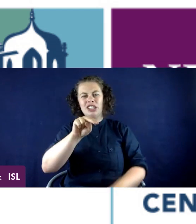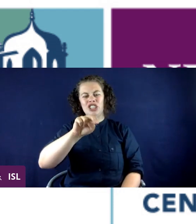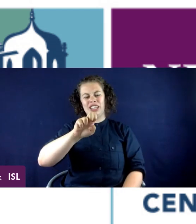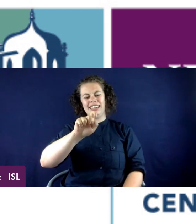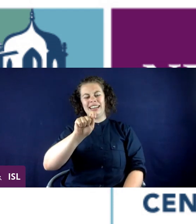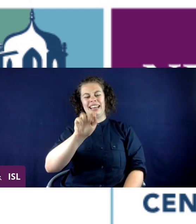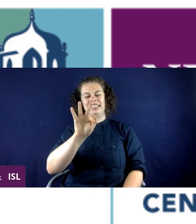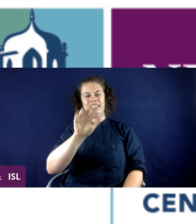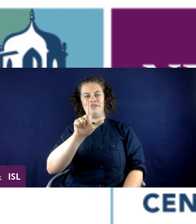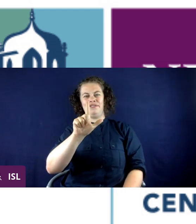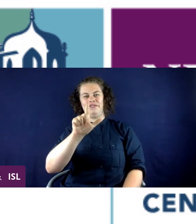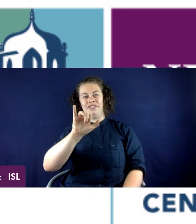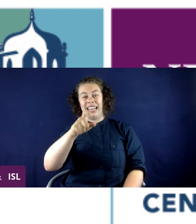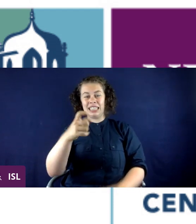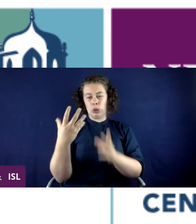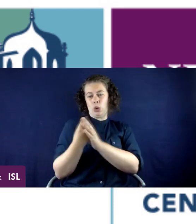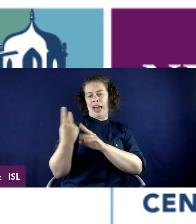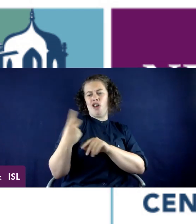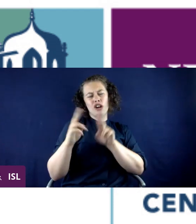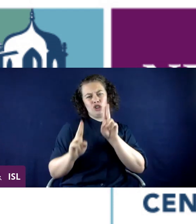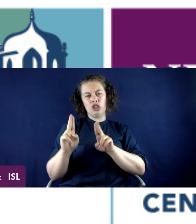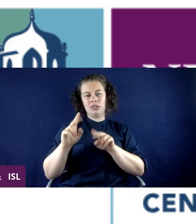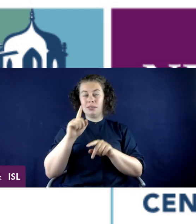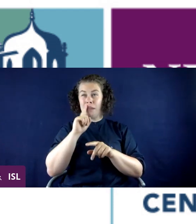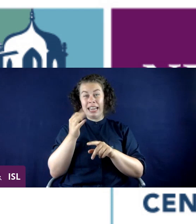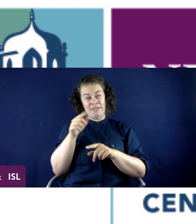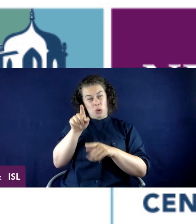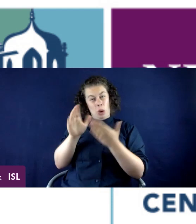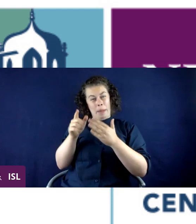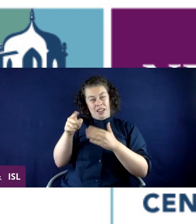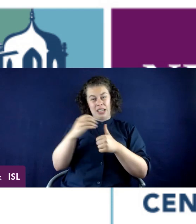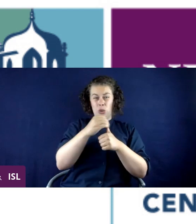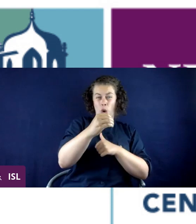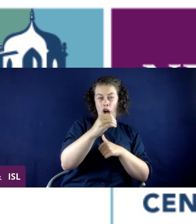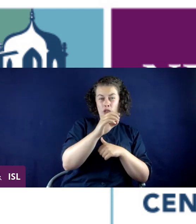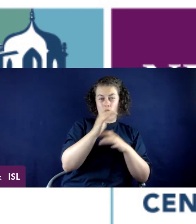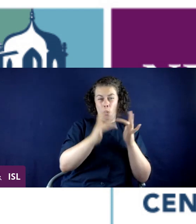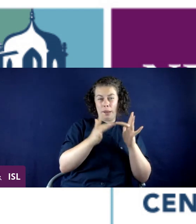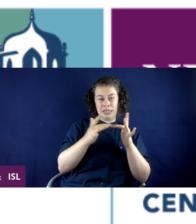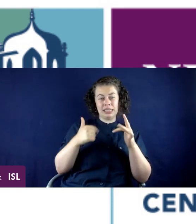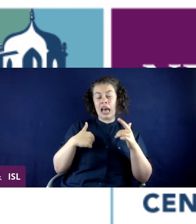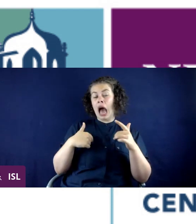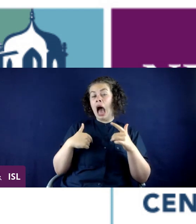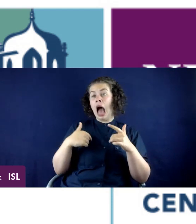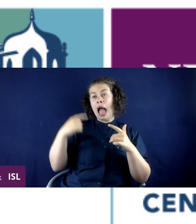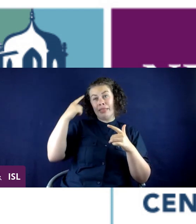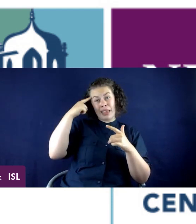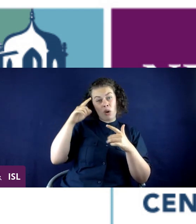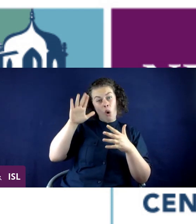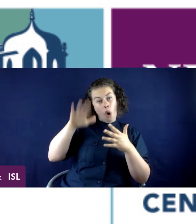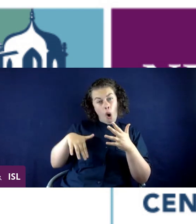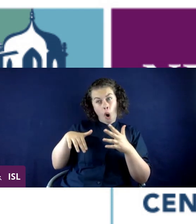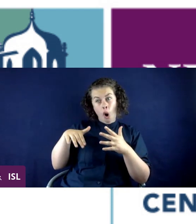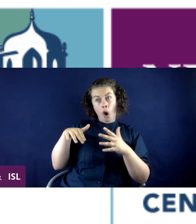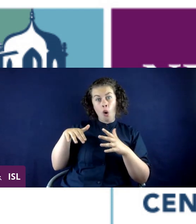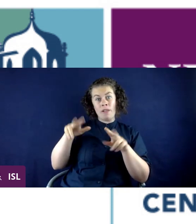I would like to put it here. I want content accessible, it has really set a standard